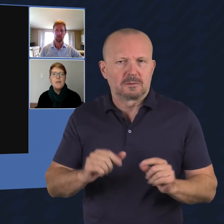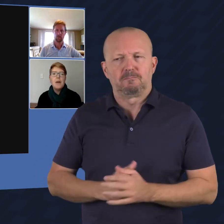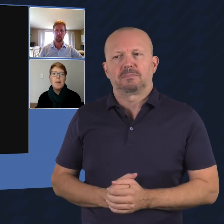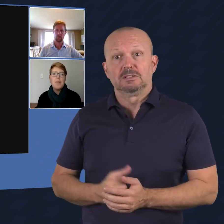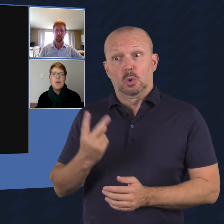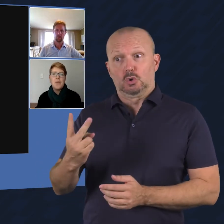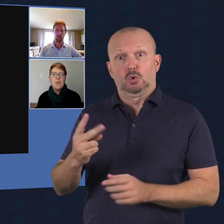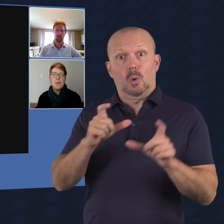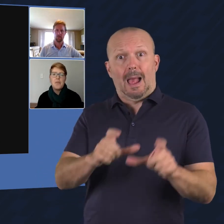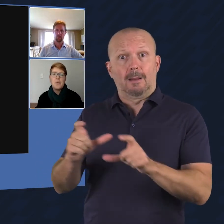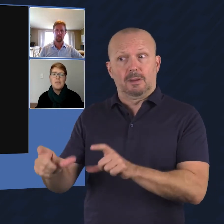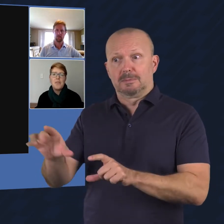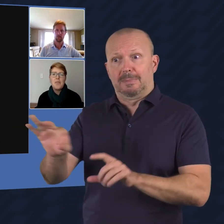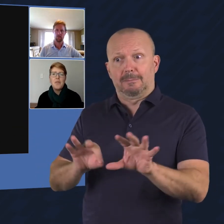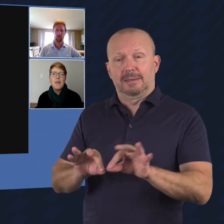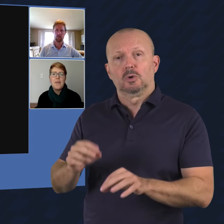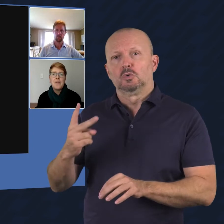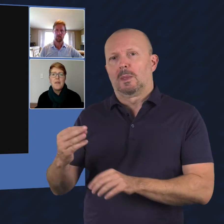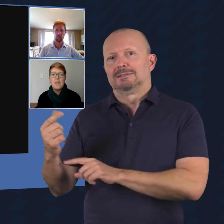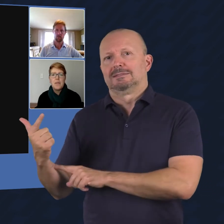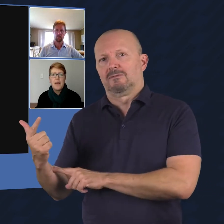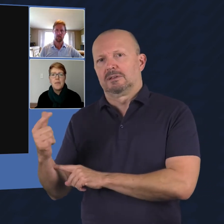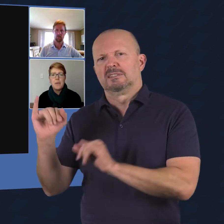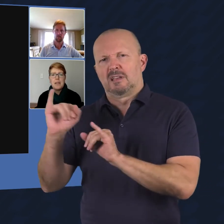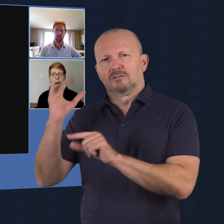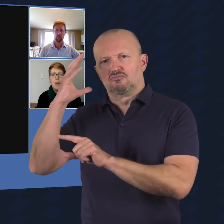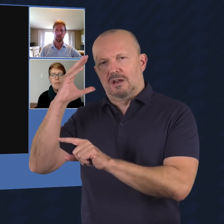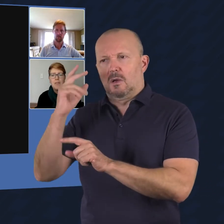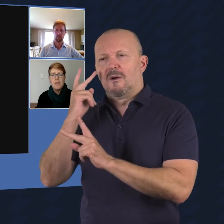The two albums chosen were the 2007 Disasteradio album 'Visions',